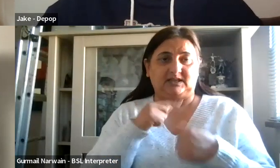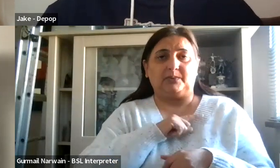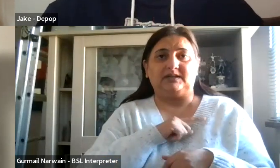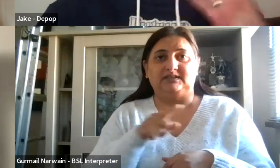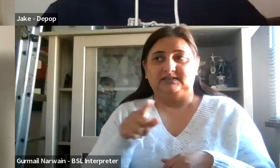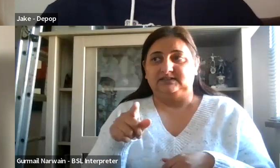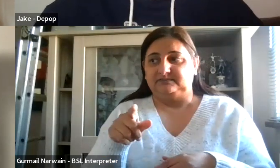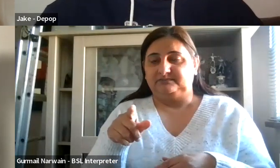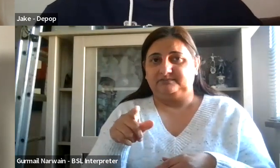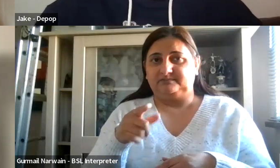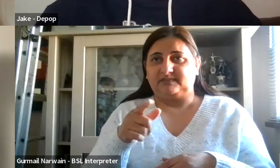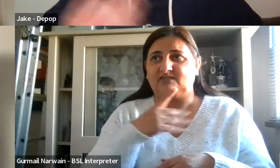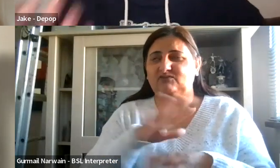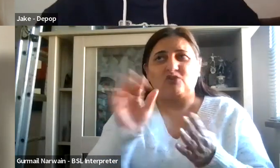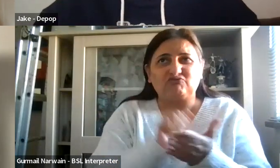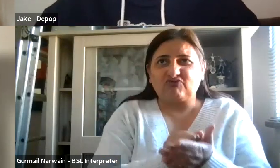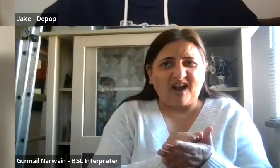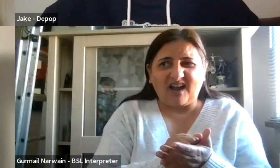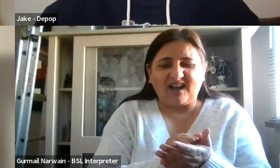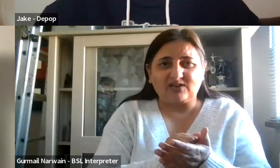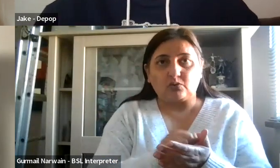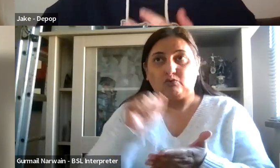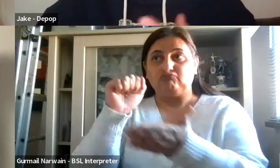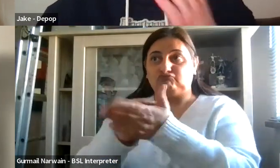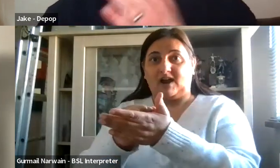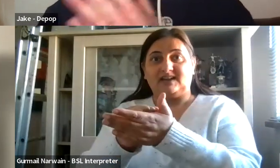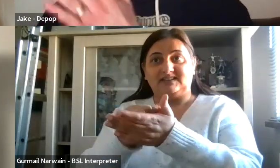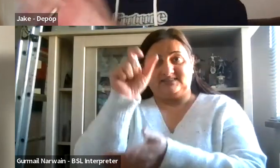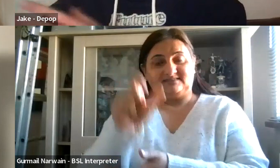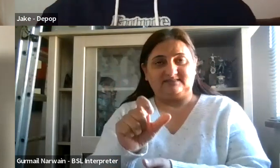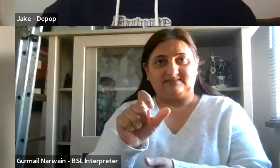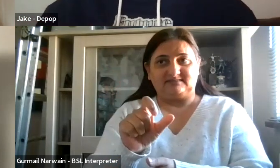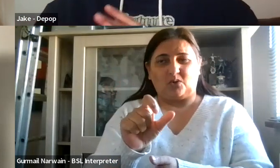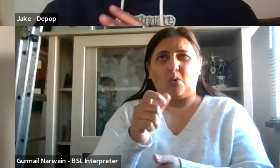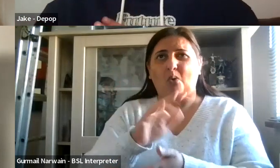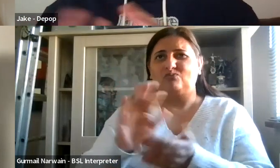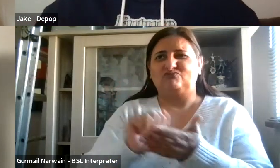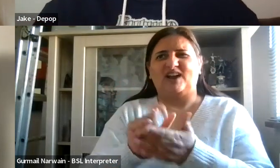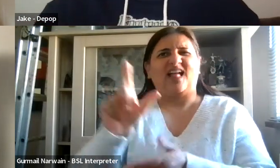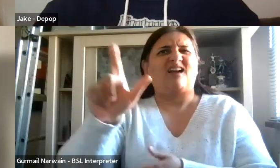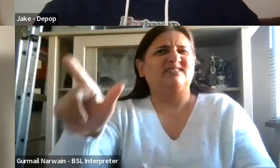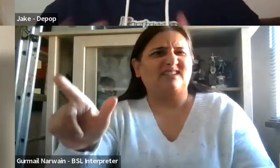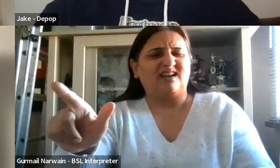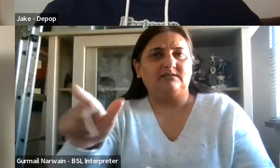So whether you're not right for the role, or you are right for the role. Whether you are not right for the role or you are right for the role and you And then you're not right. Late stage. You'll always get some kind of feedback, a 100%. are not right at a later stage, you'll get feedback, 100%.